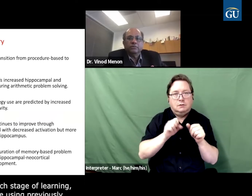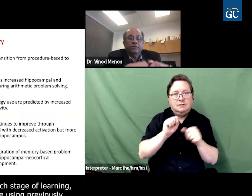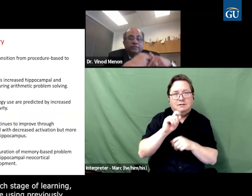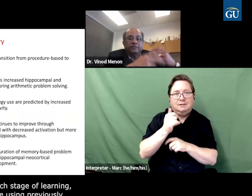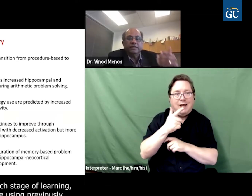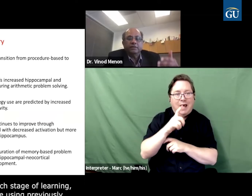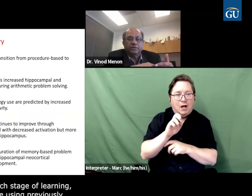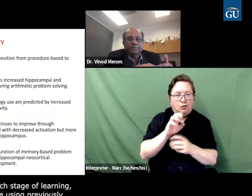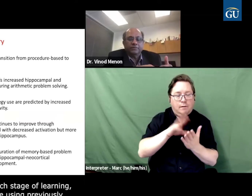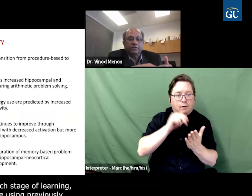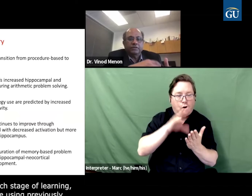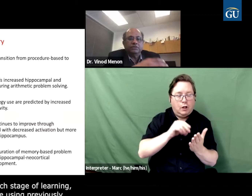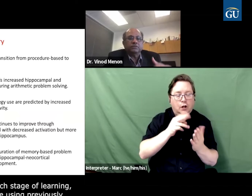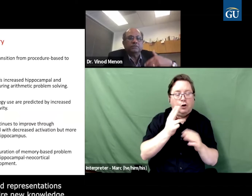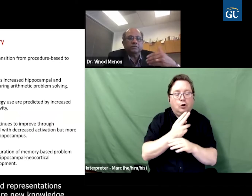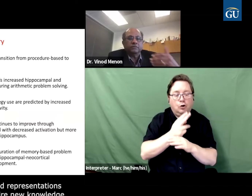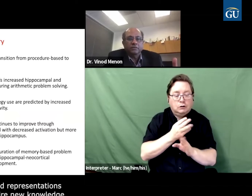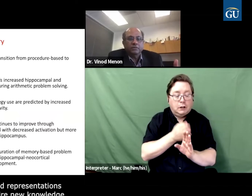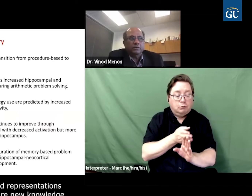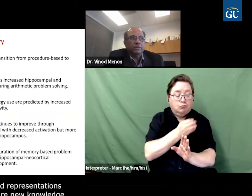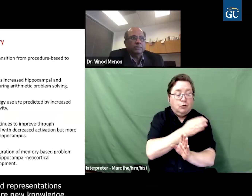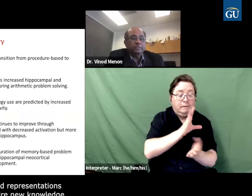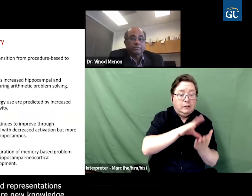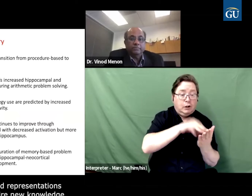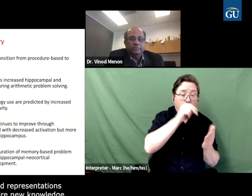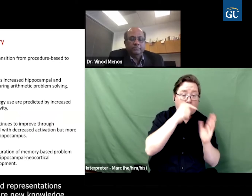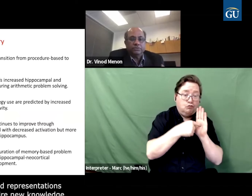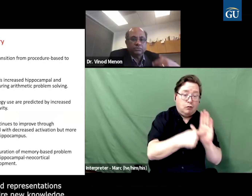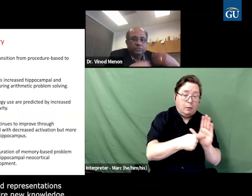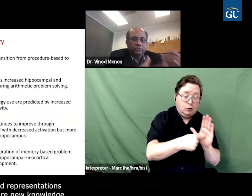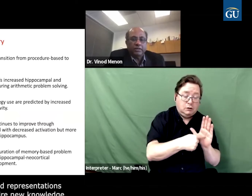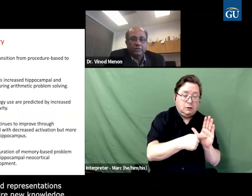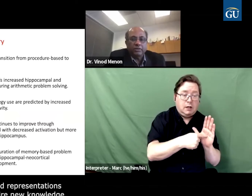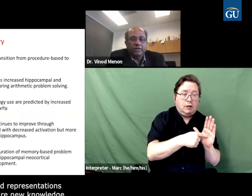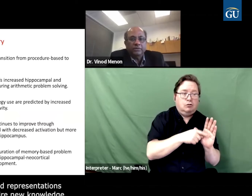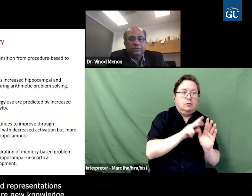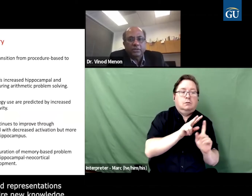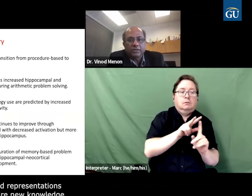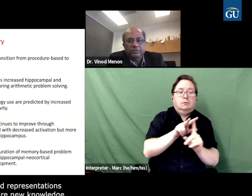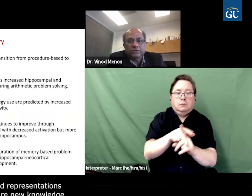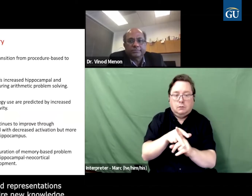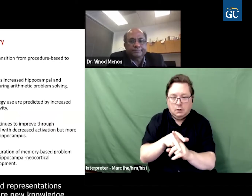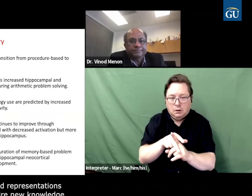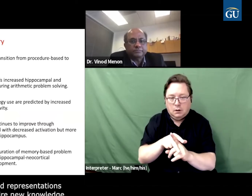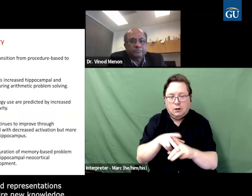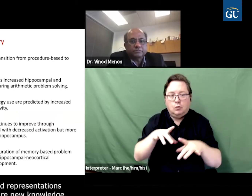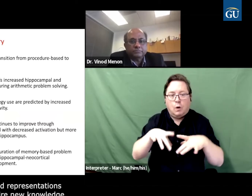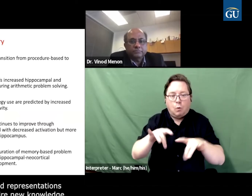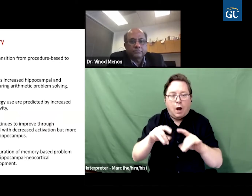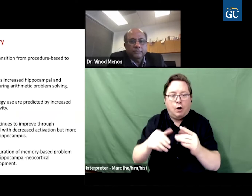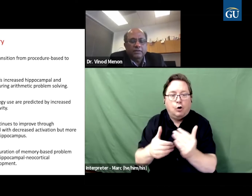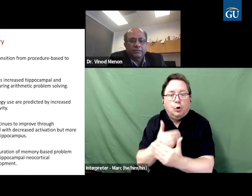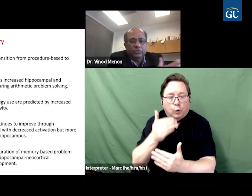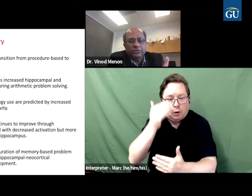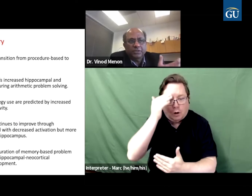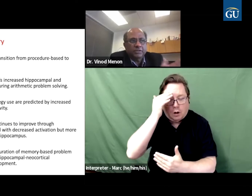using previously learnt representations